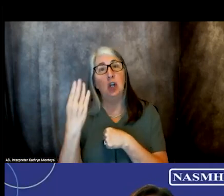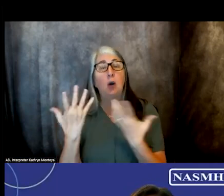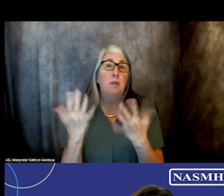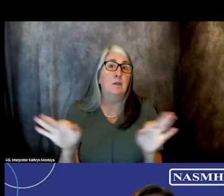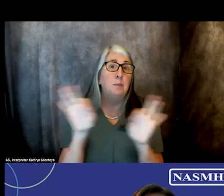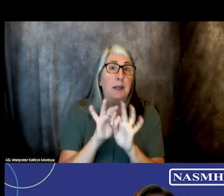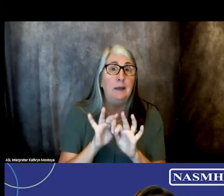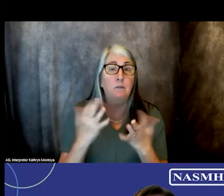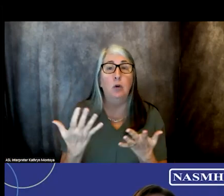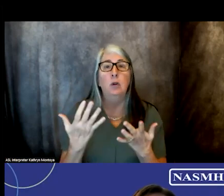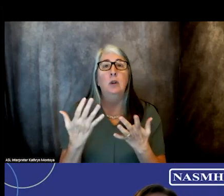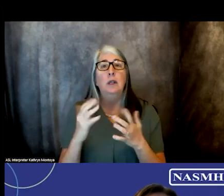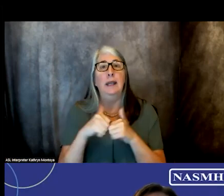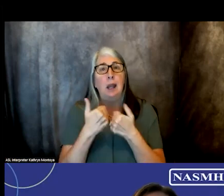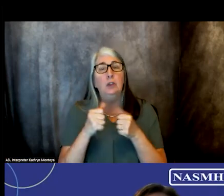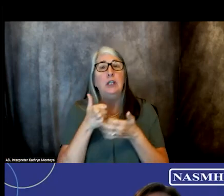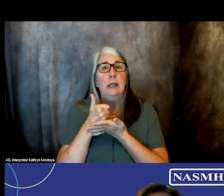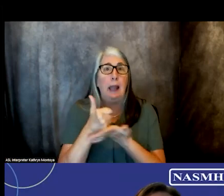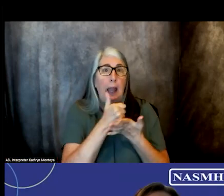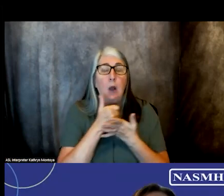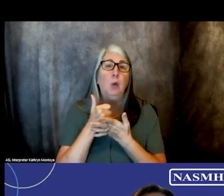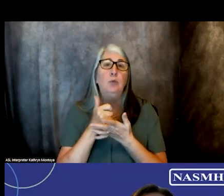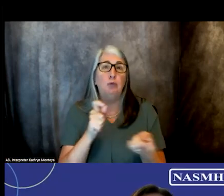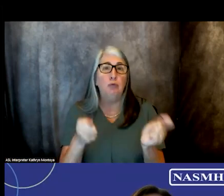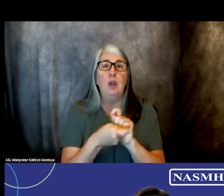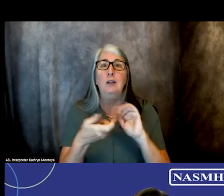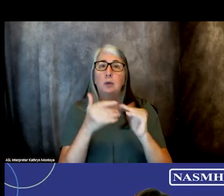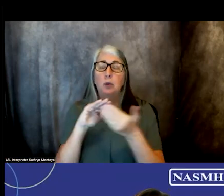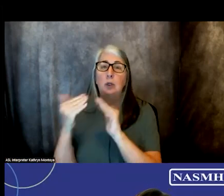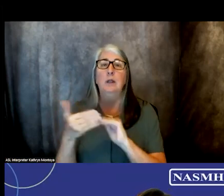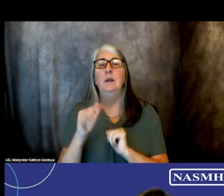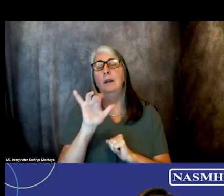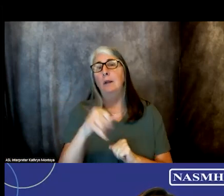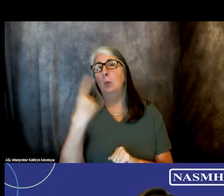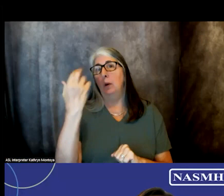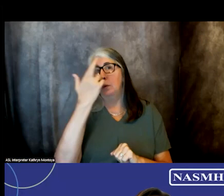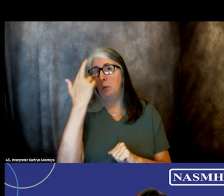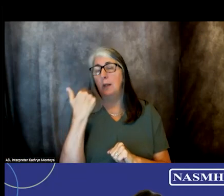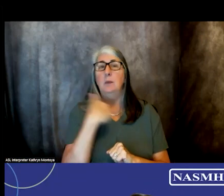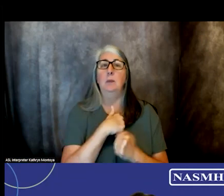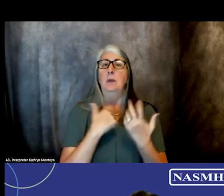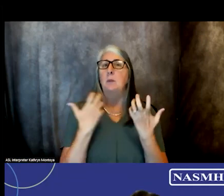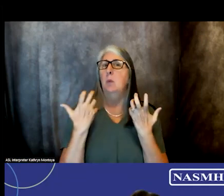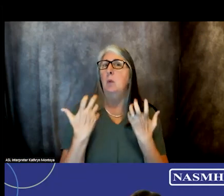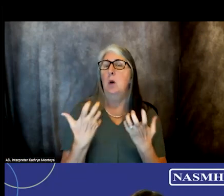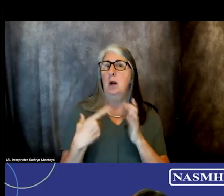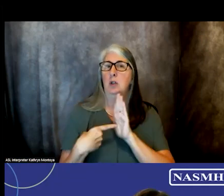SHOW SHE CAN MAKE A DIFFERENCE IN THE COMMUNITY. THAT IS ONE EVER THE REASONS THAT WE WANTED TO SHOW ORGANIZATIONS AND